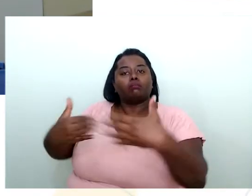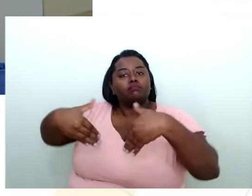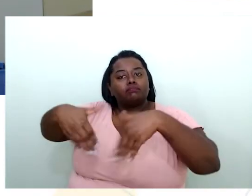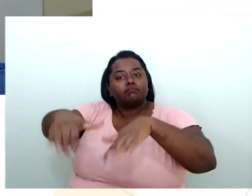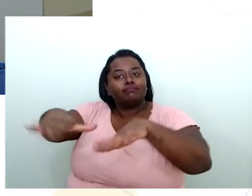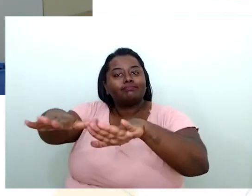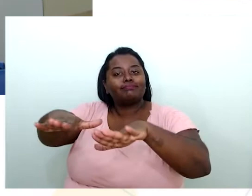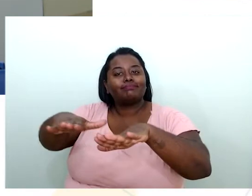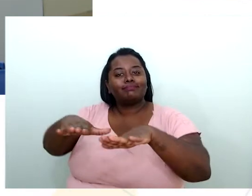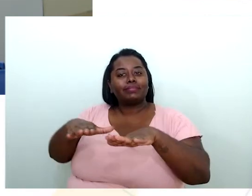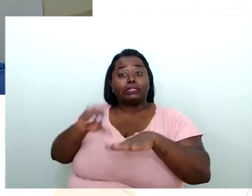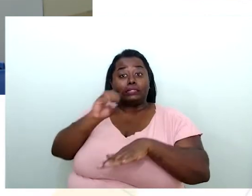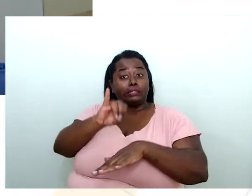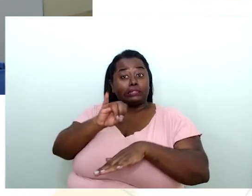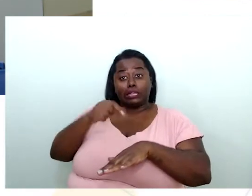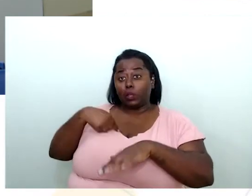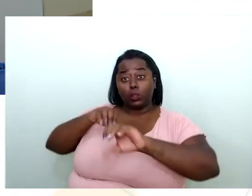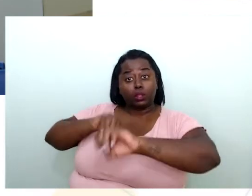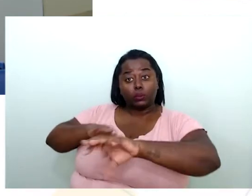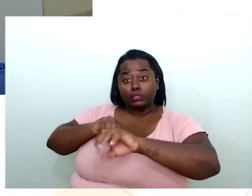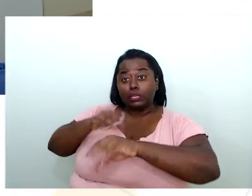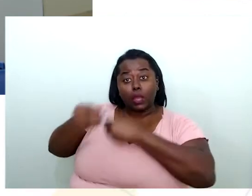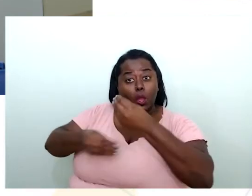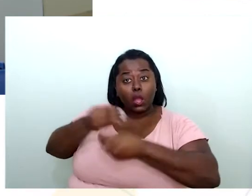yougot to provide some props right, and if you don't they are gonna sink.